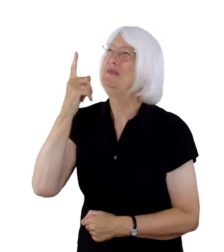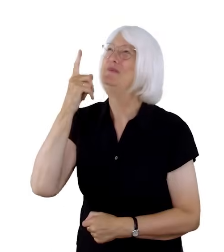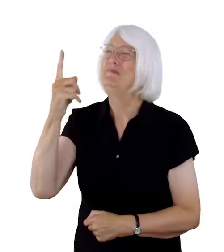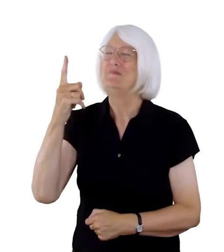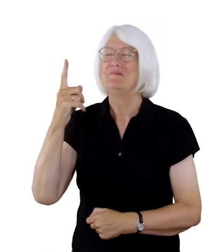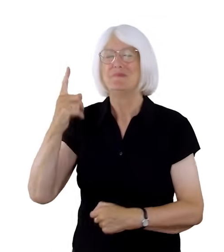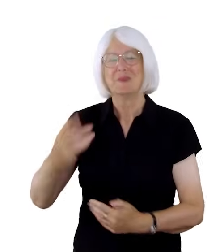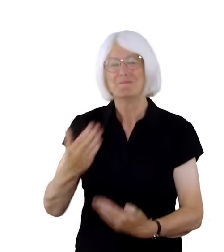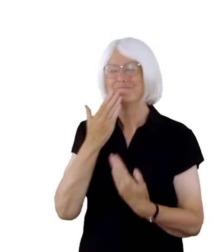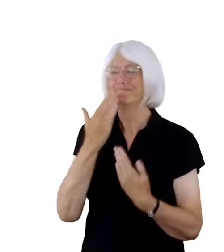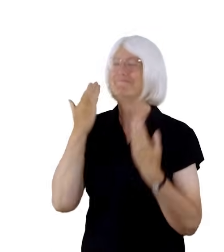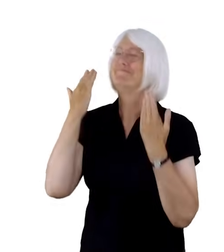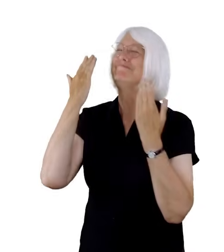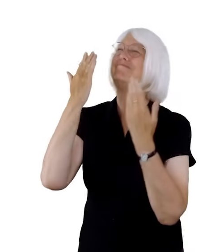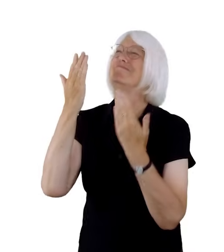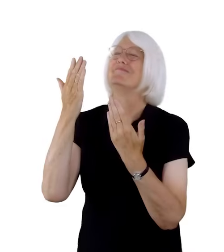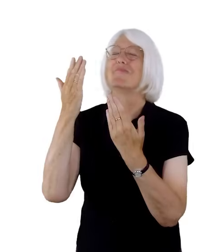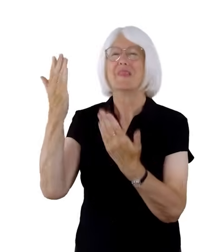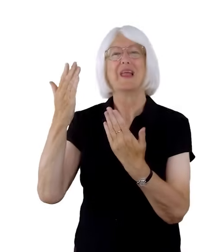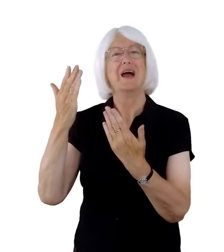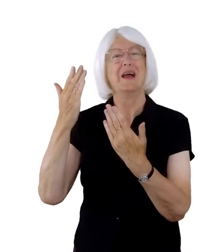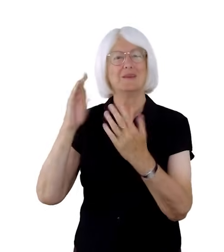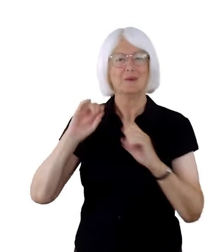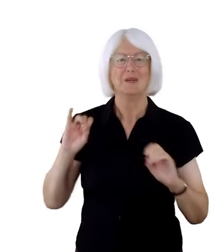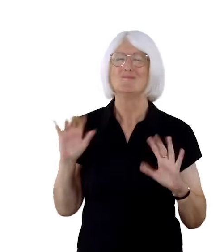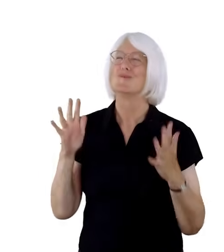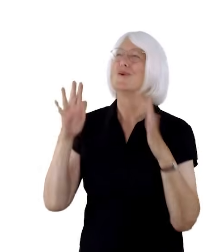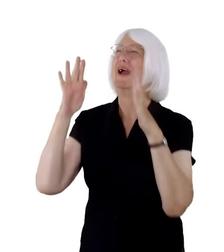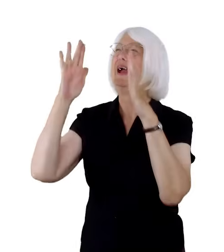We worship you, we give you thanks